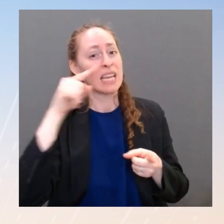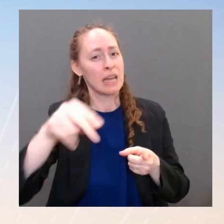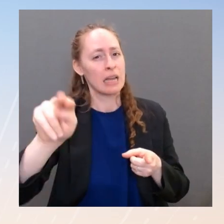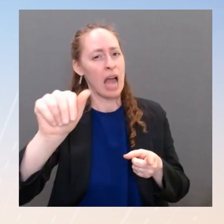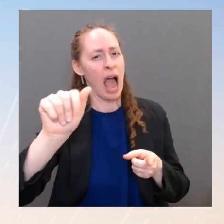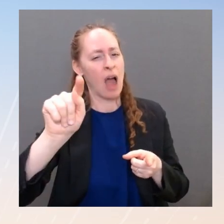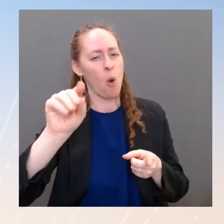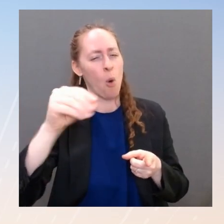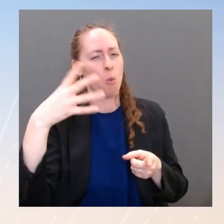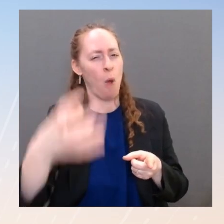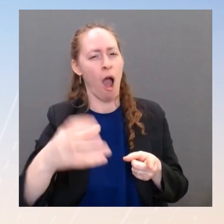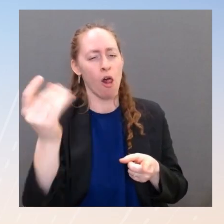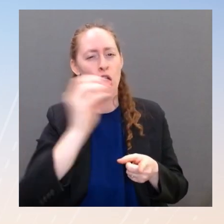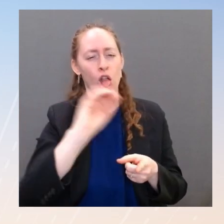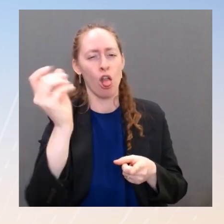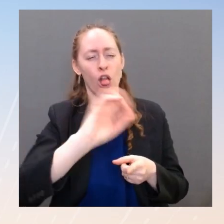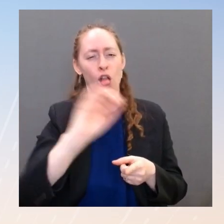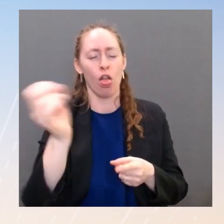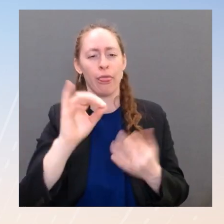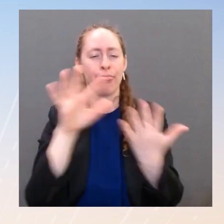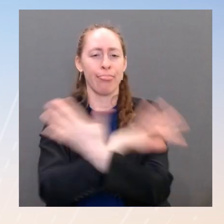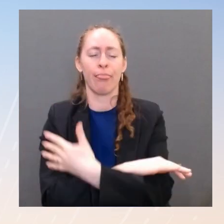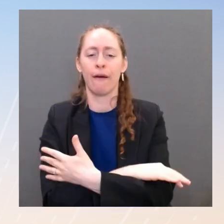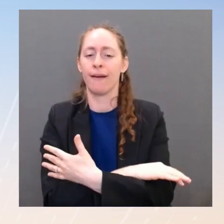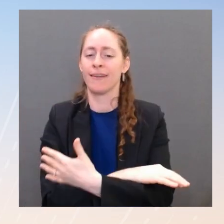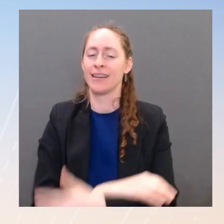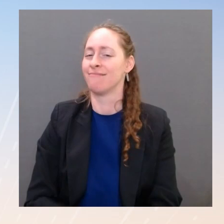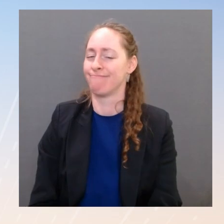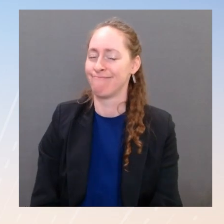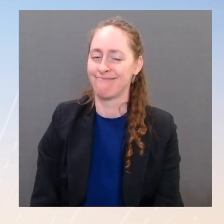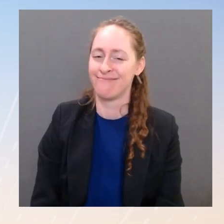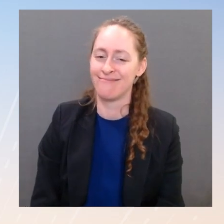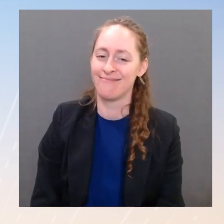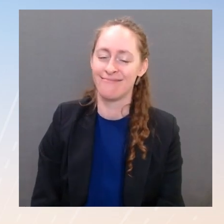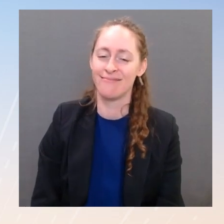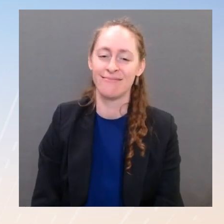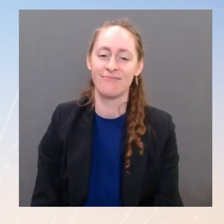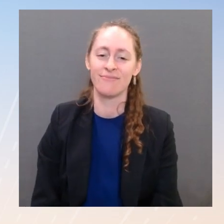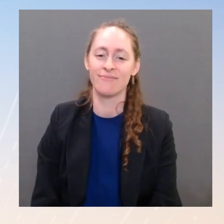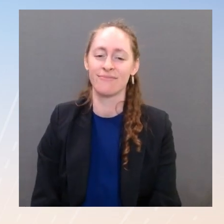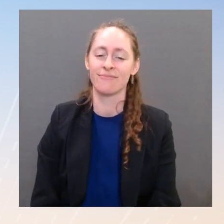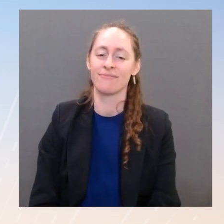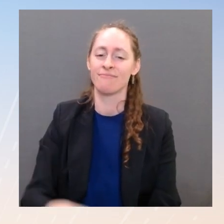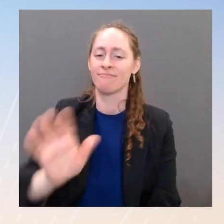So, I think it's important and vital for all of us to not repeat the Kremlin talking points on this front.